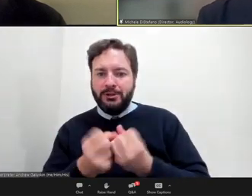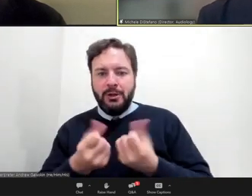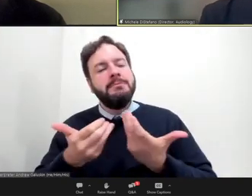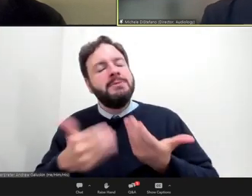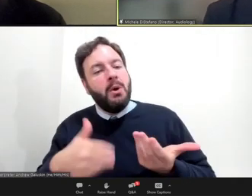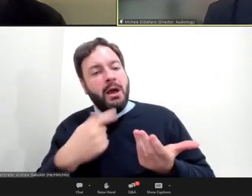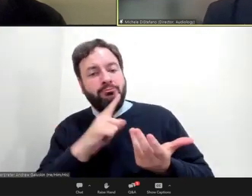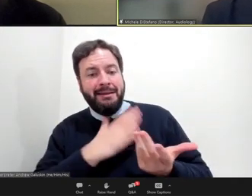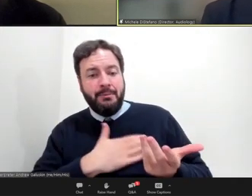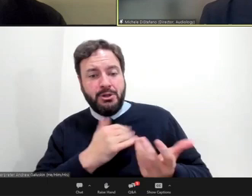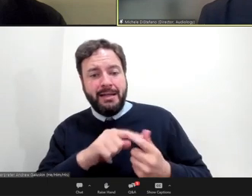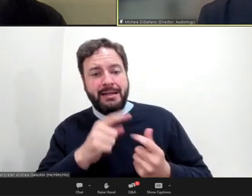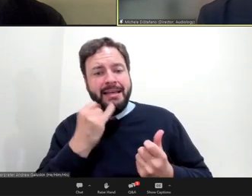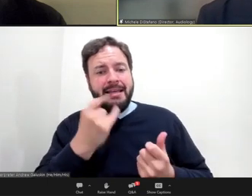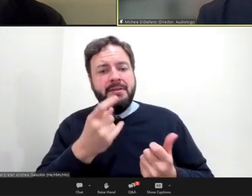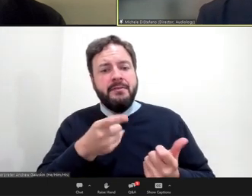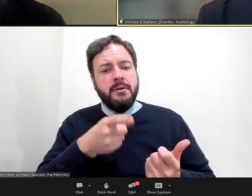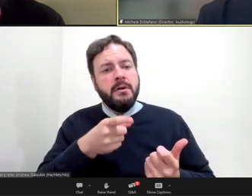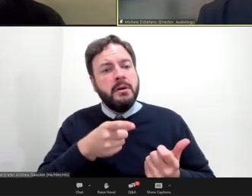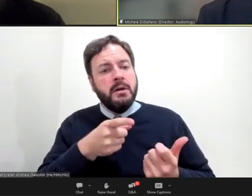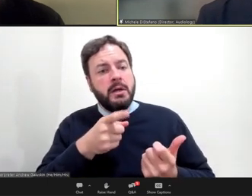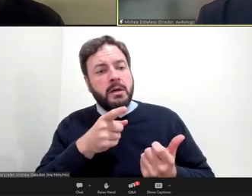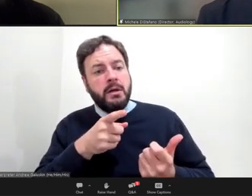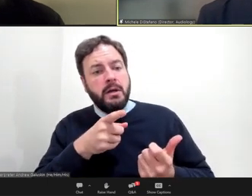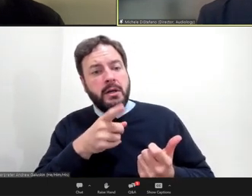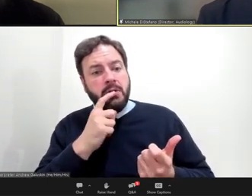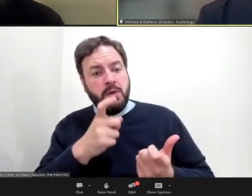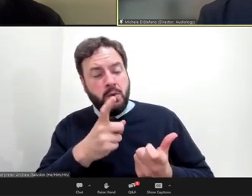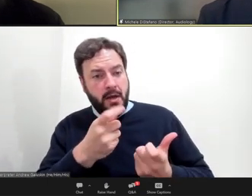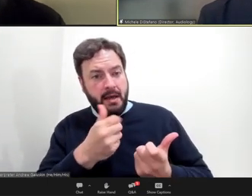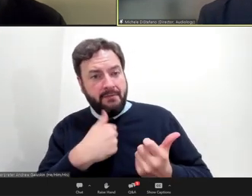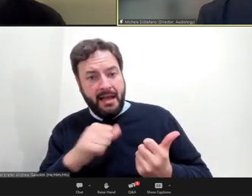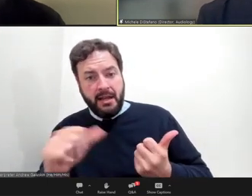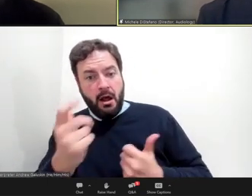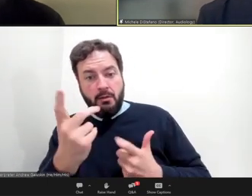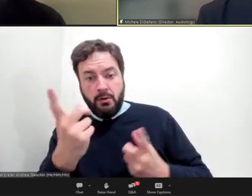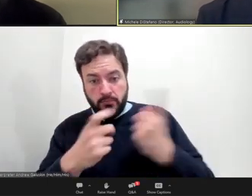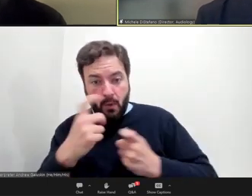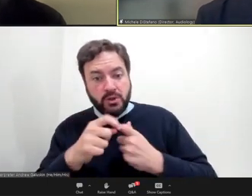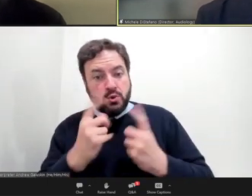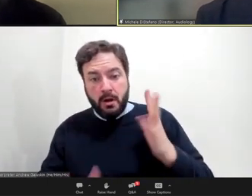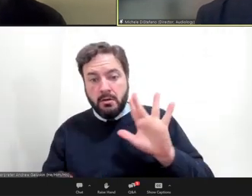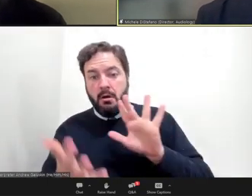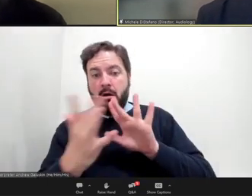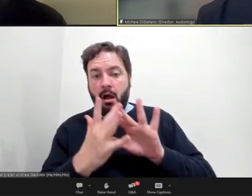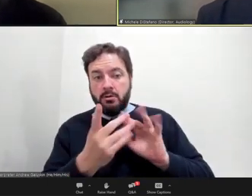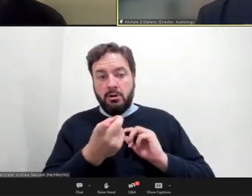If you have any other questions at all, you definitely can reach out to Dr. Friedmann,